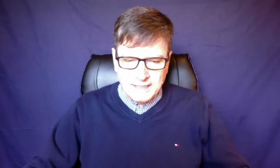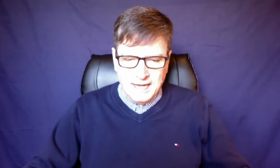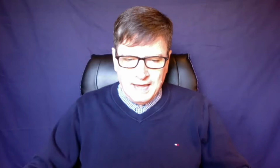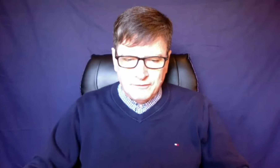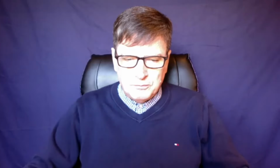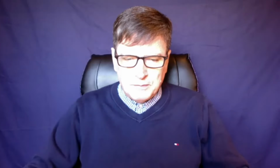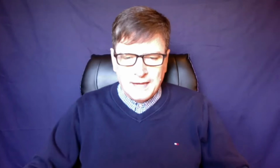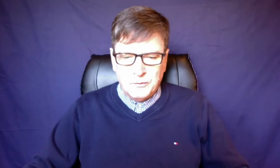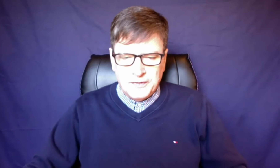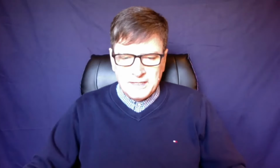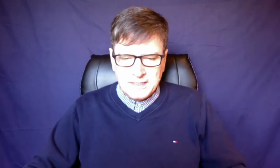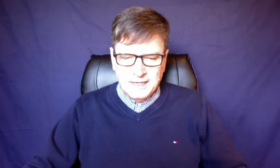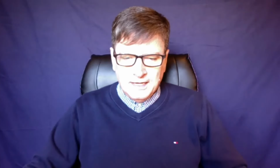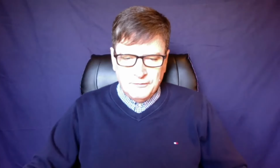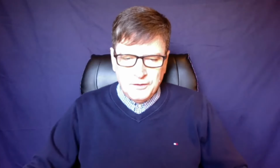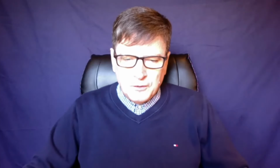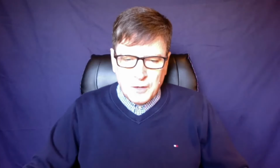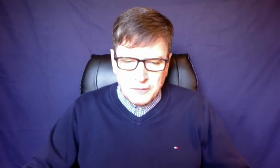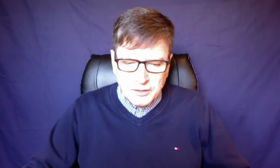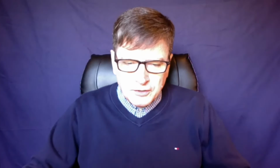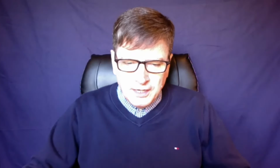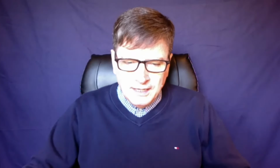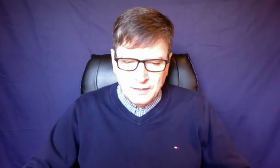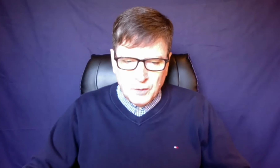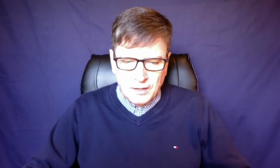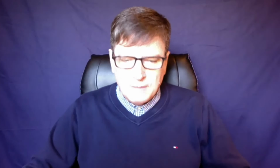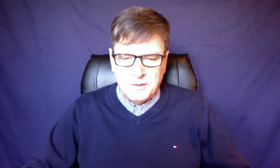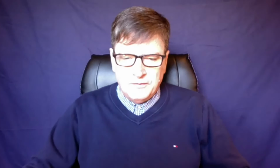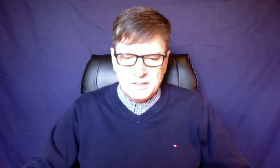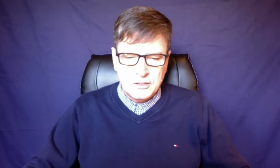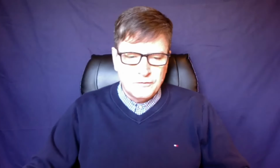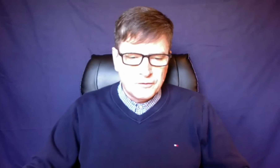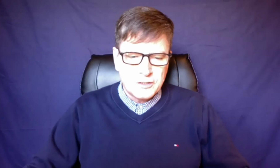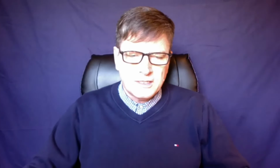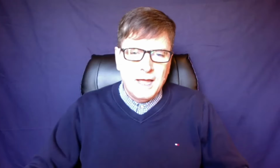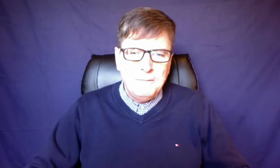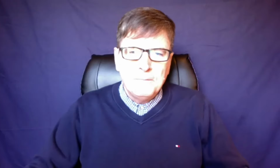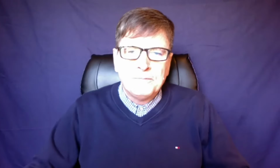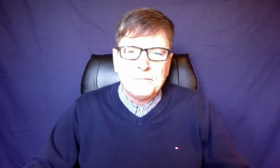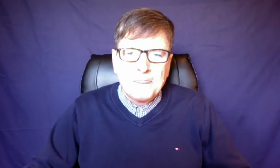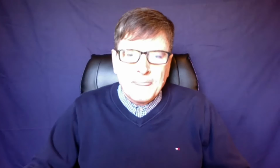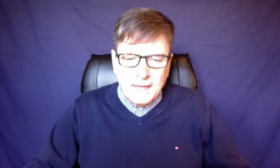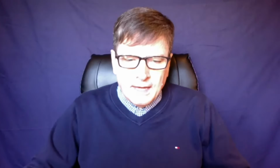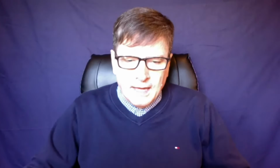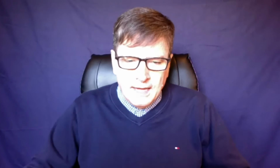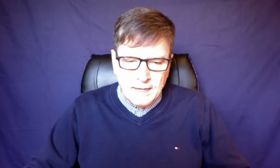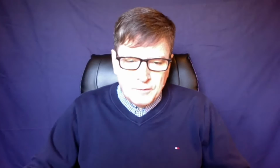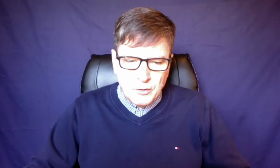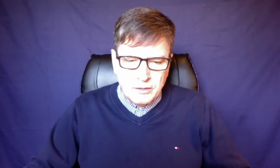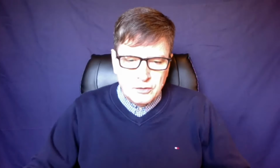California deafblind services and welcome back to your Tuesday afternoon mini training. We're so glad glad to